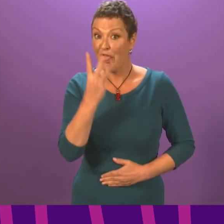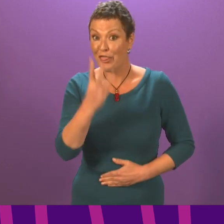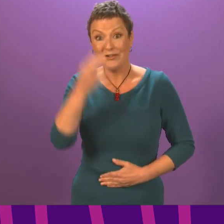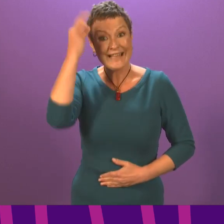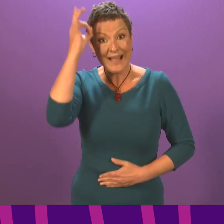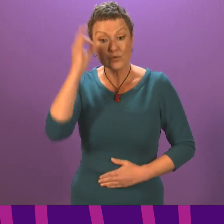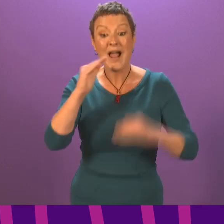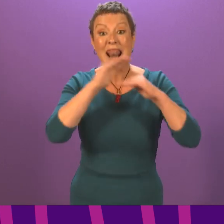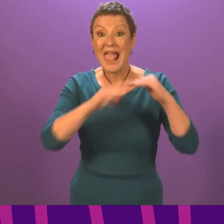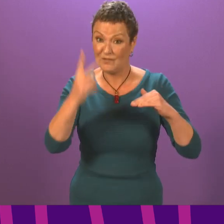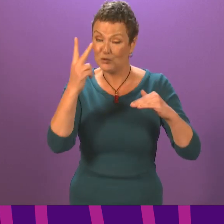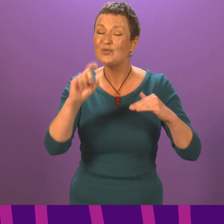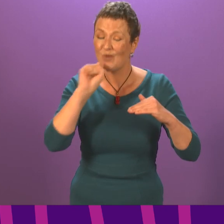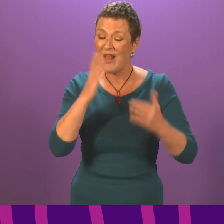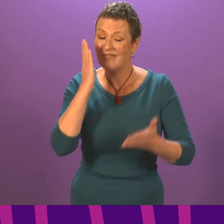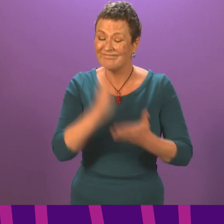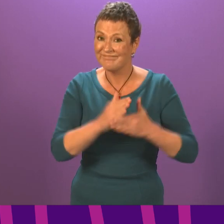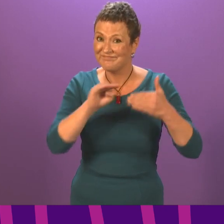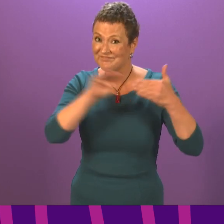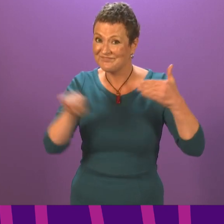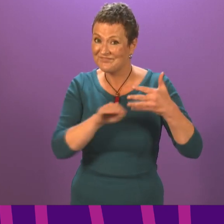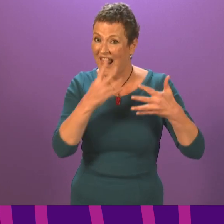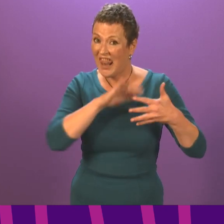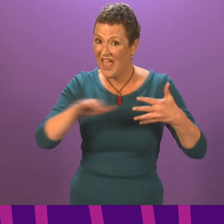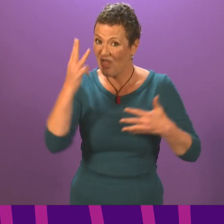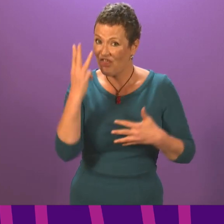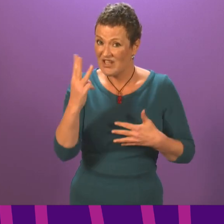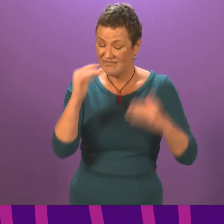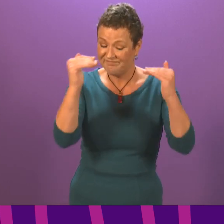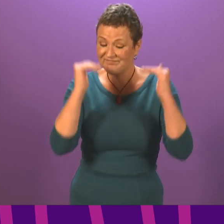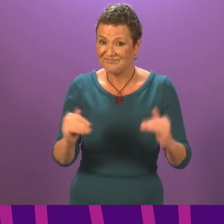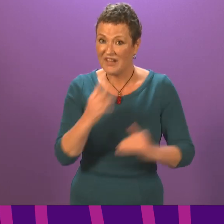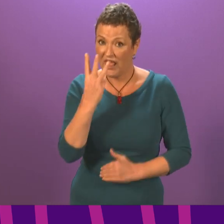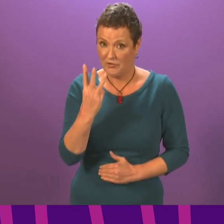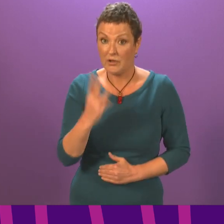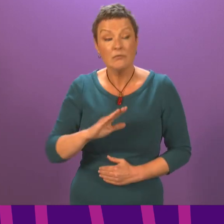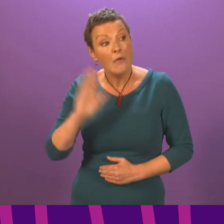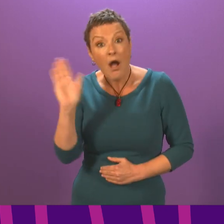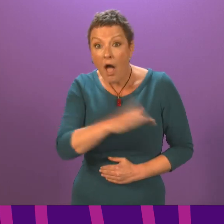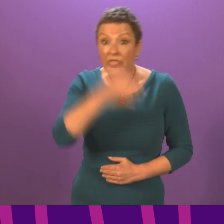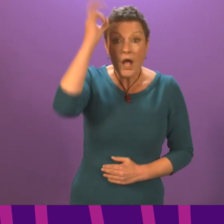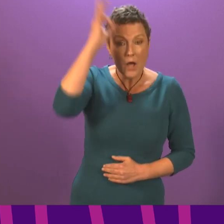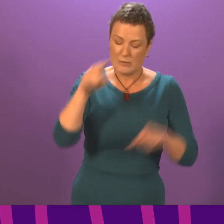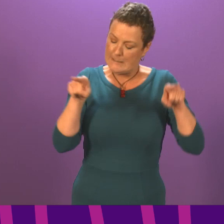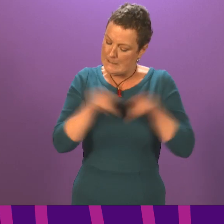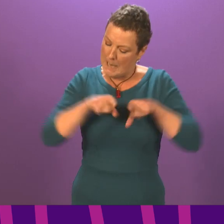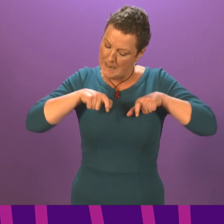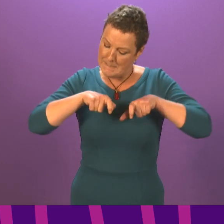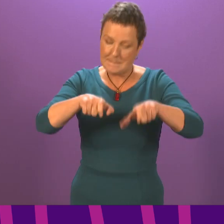2 will move to level 3 from Friday. All other local authorities will remain in the same level as they are now.